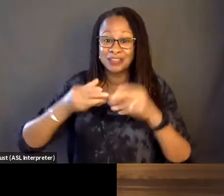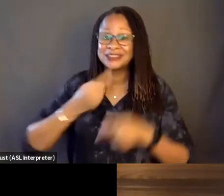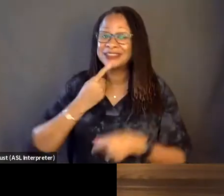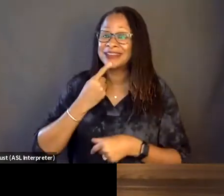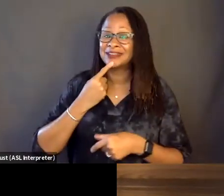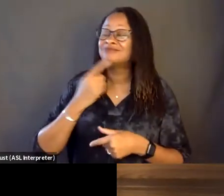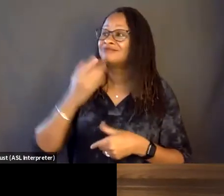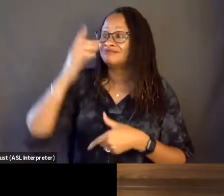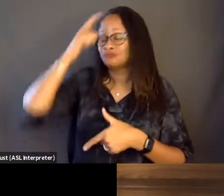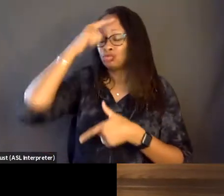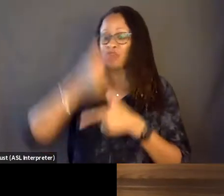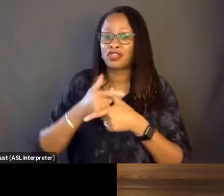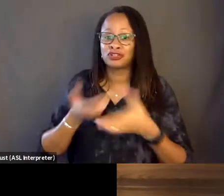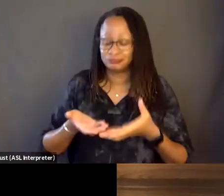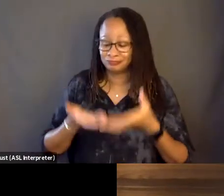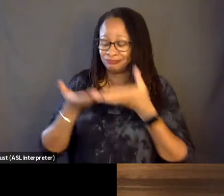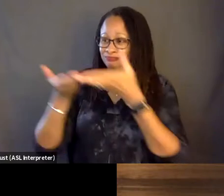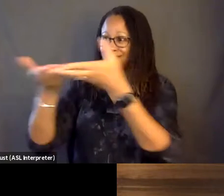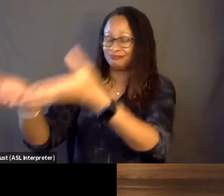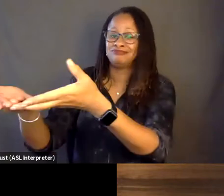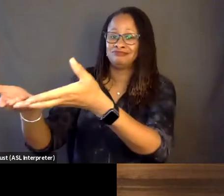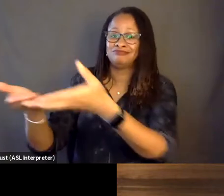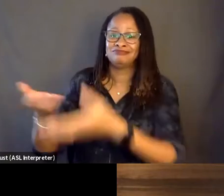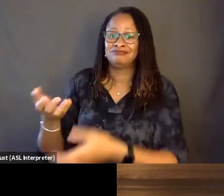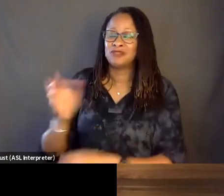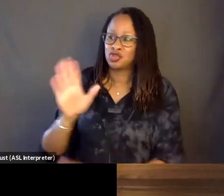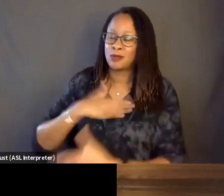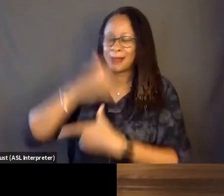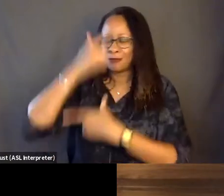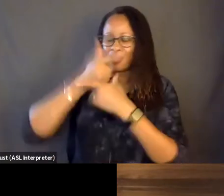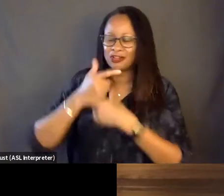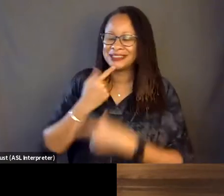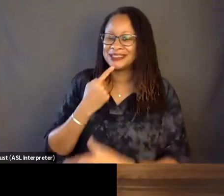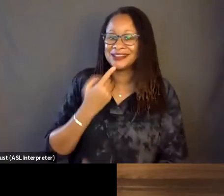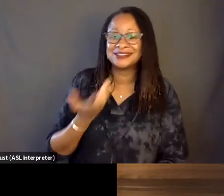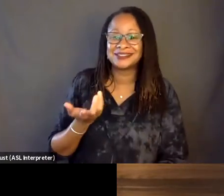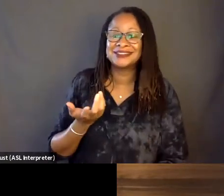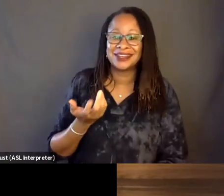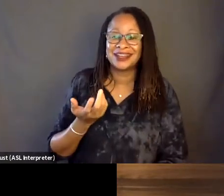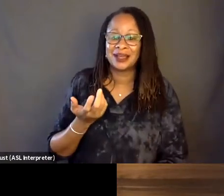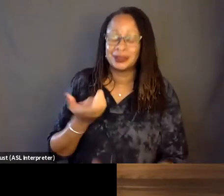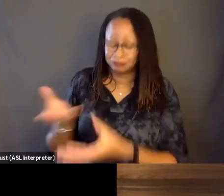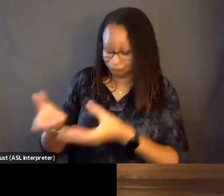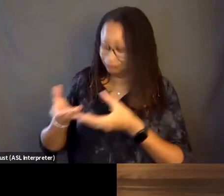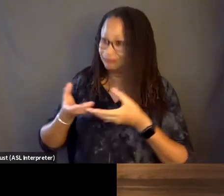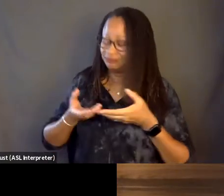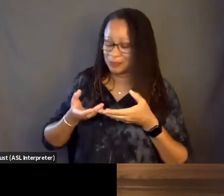And he gives me all these back. He goes, you're my brother. I know we're going to do great things together.